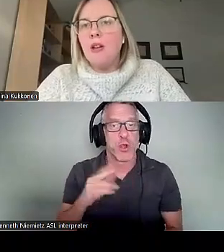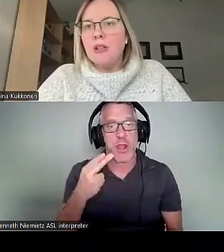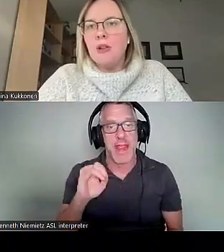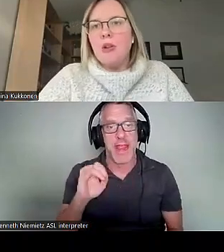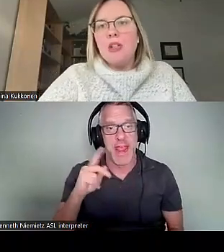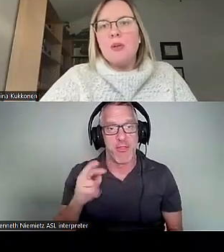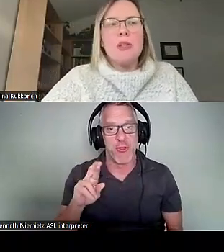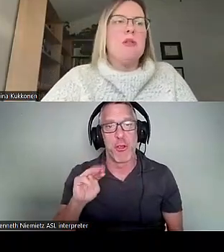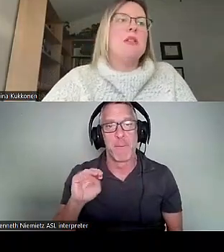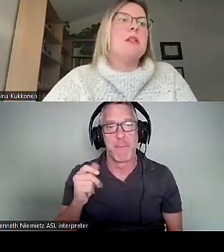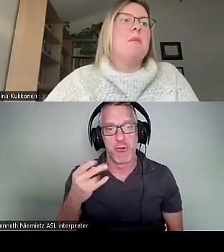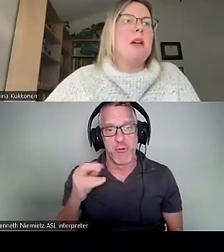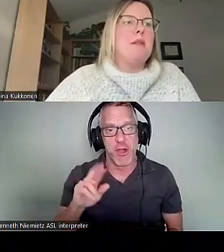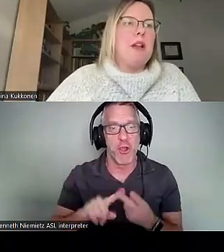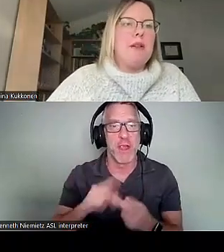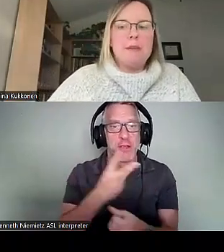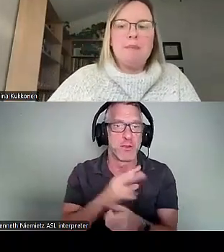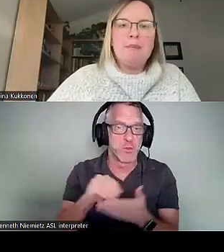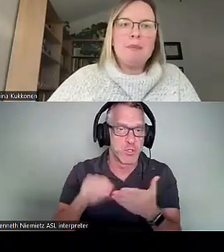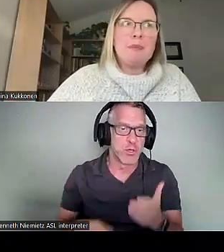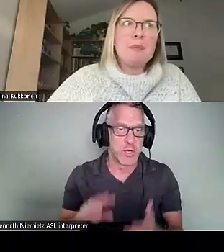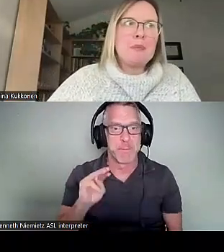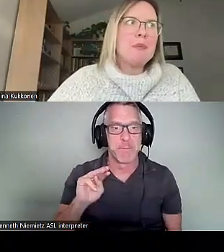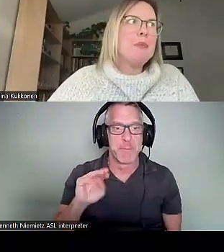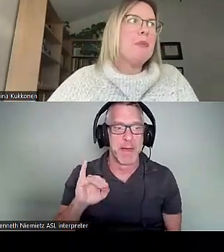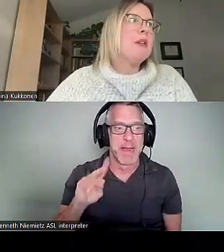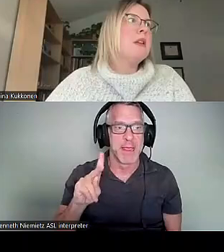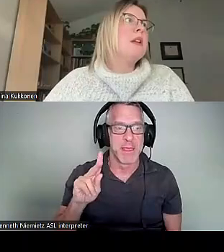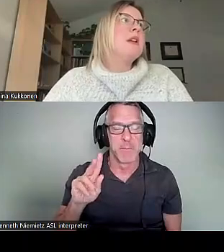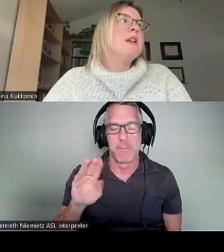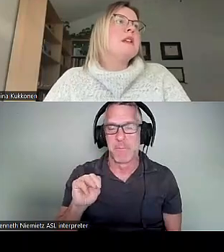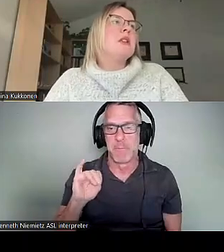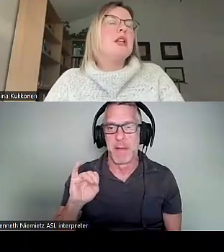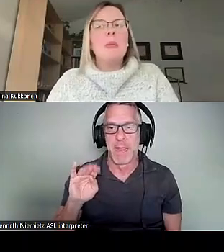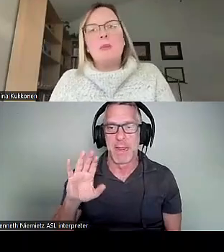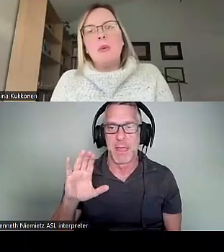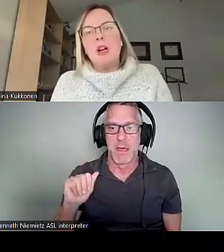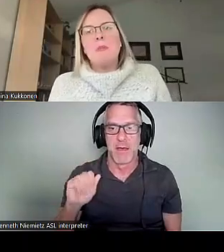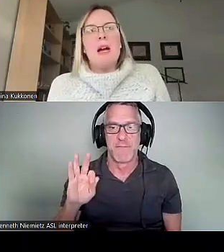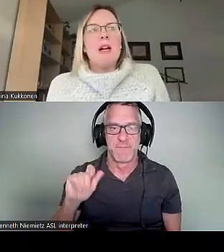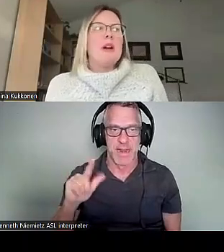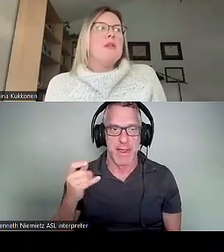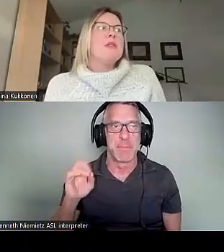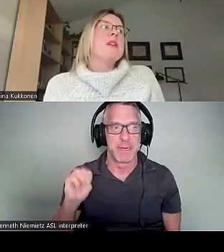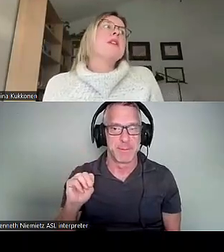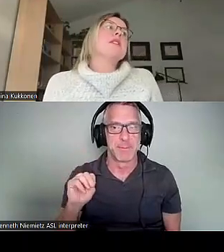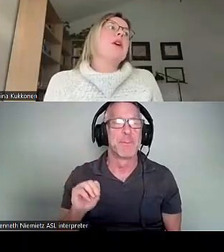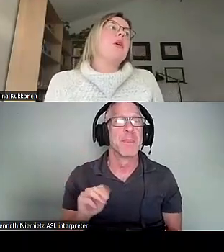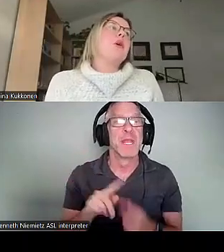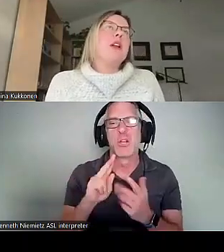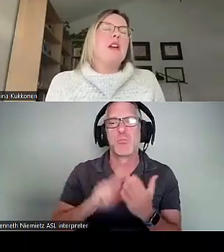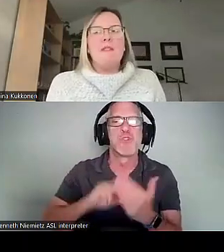and also graduate student Micah Flavin. A little bit of project background. In our